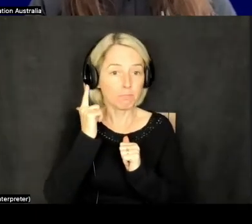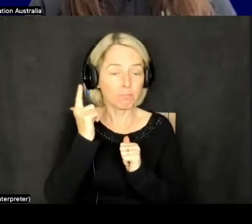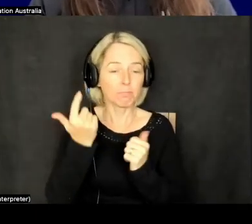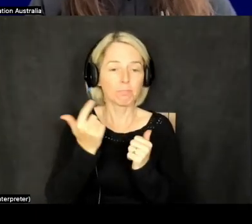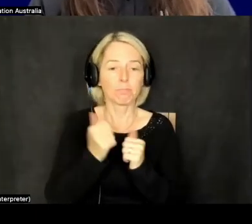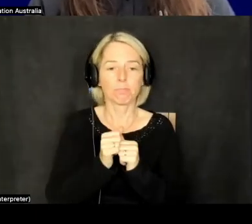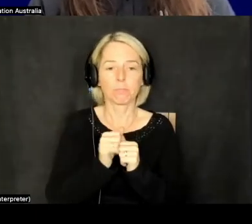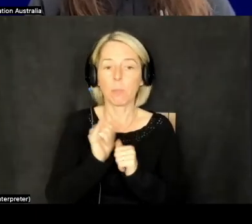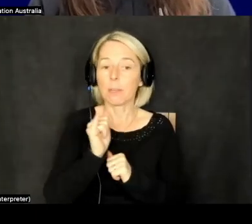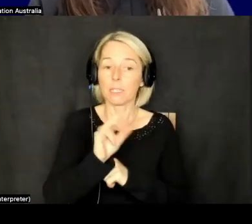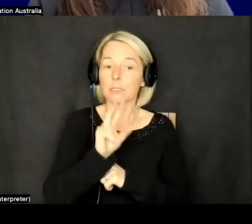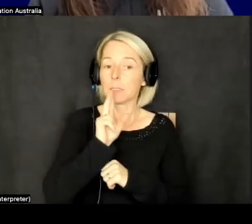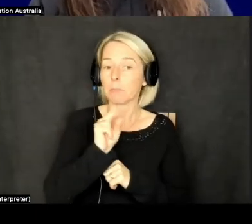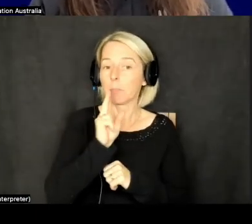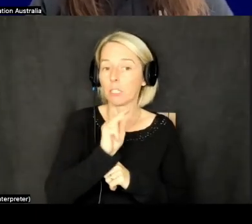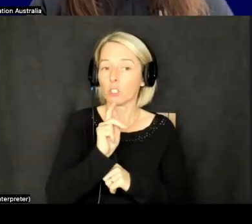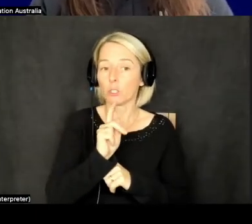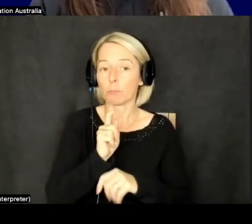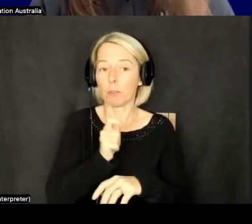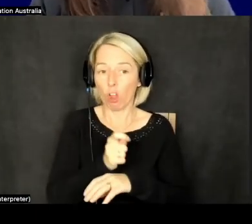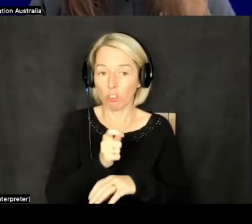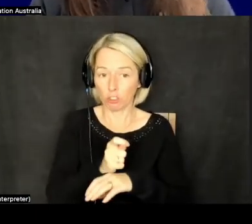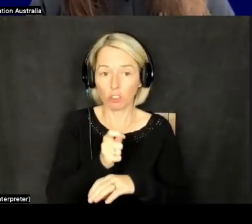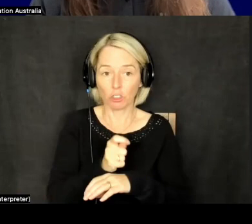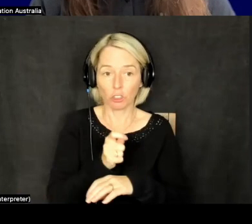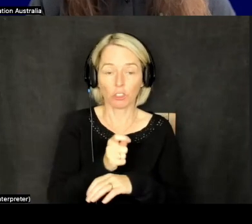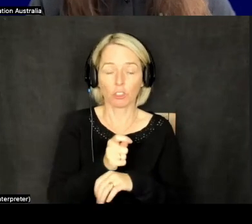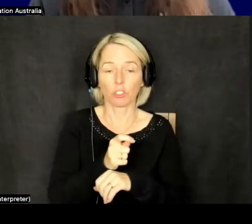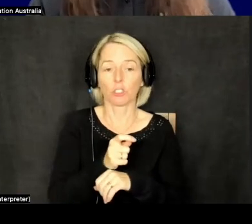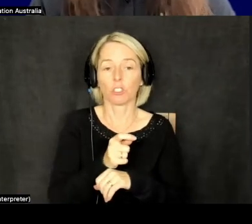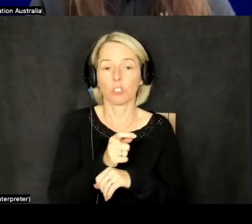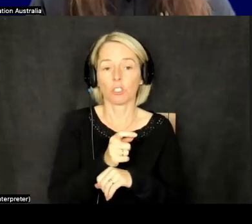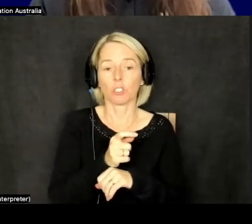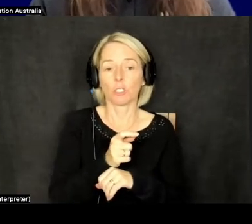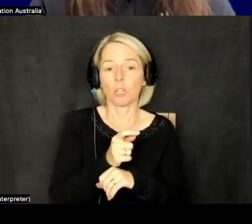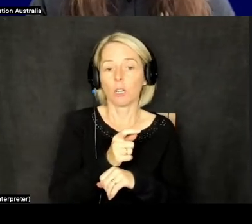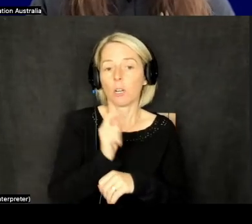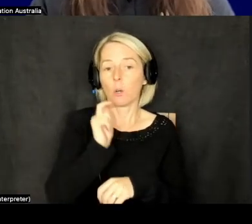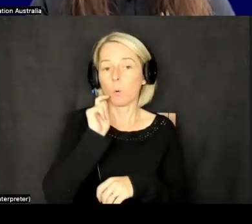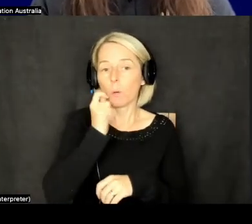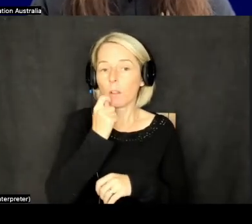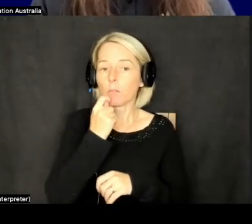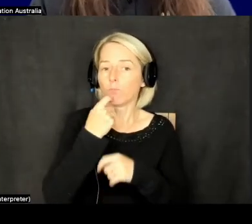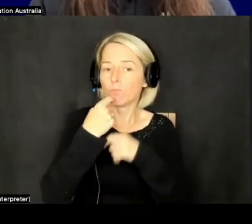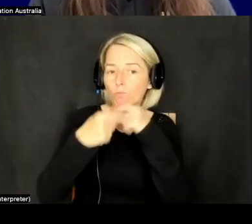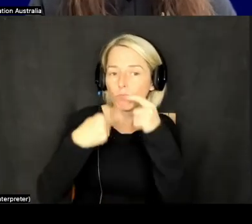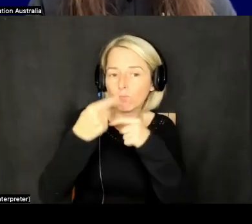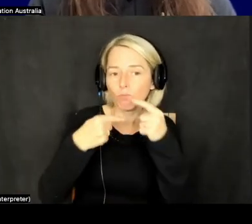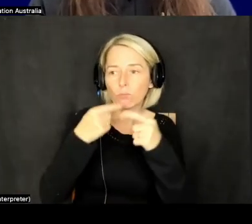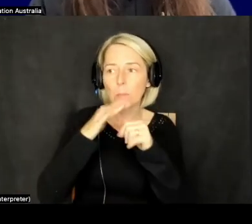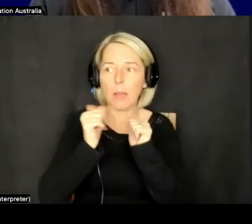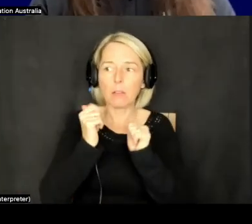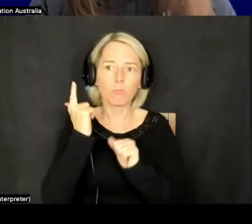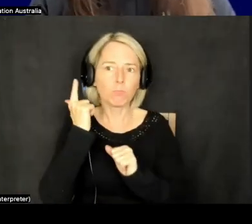might give you insight into how they're making sense of what they're hearing and their